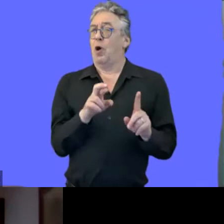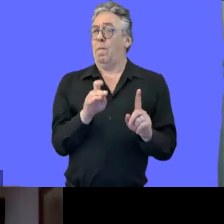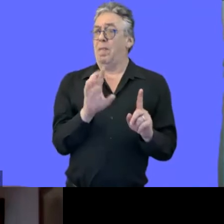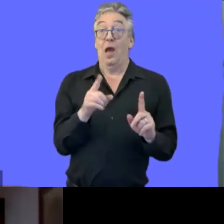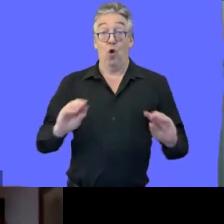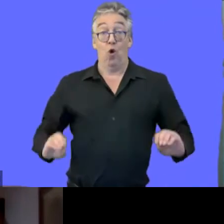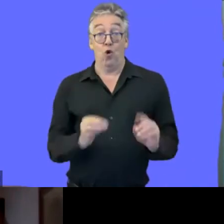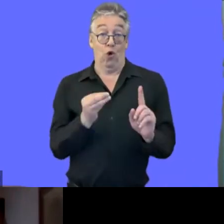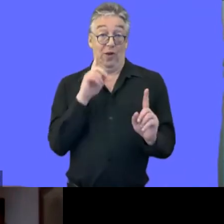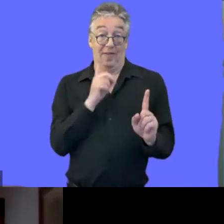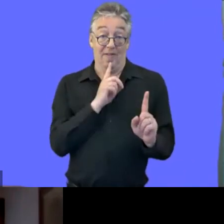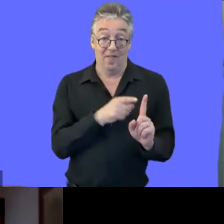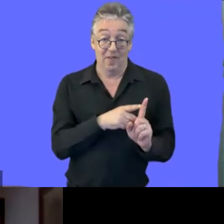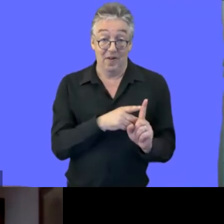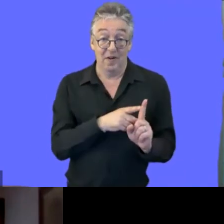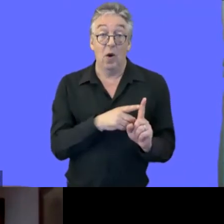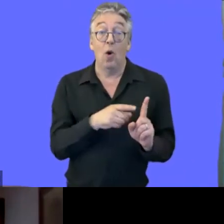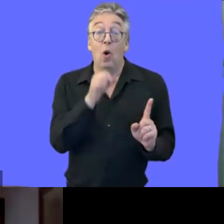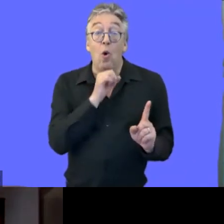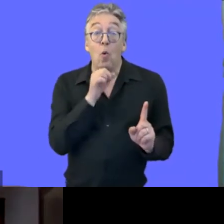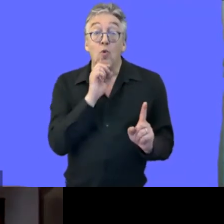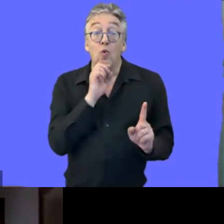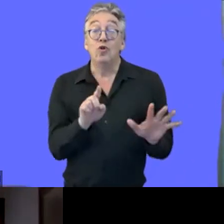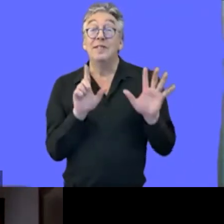who was he 17 years old when she was raped by her neighbour